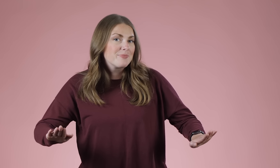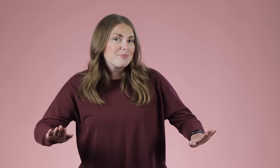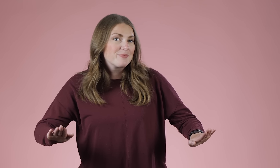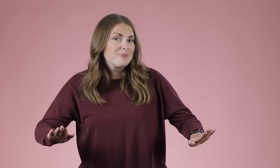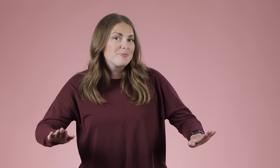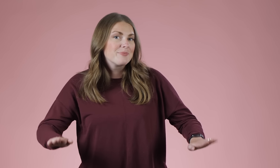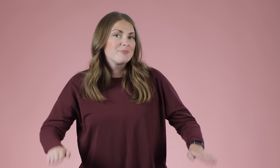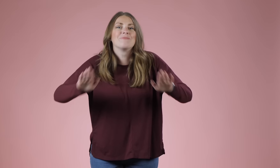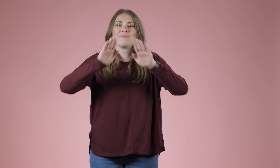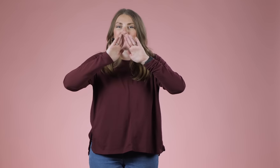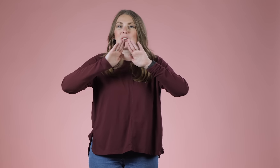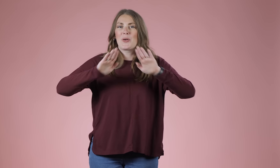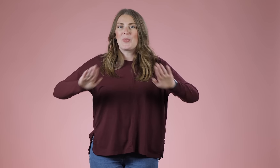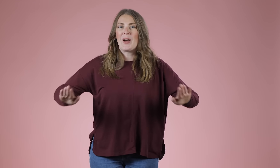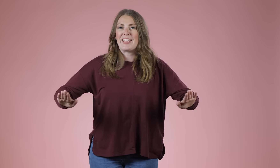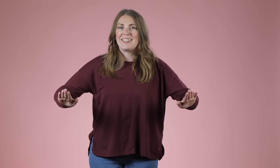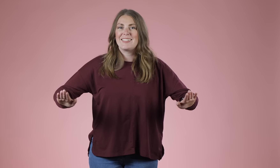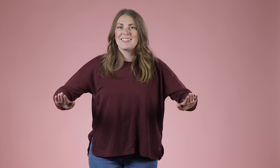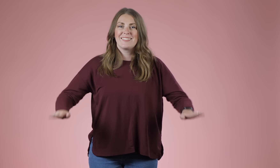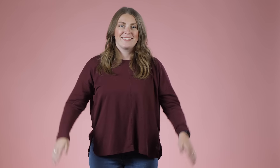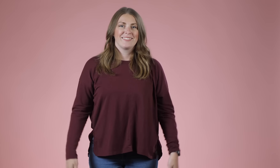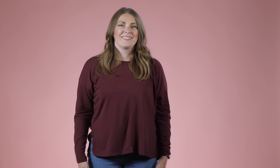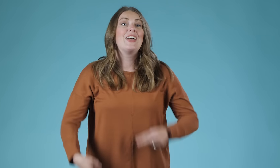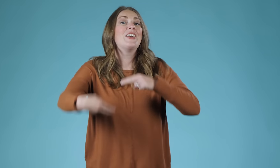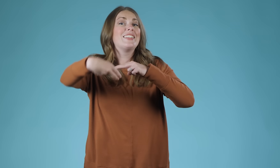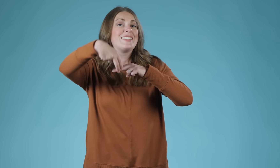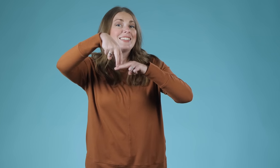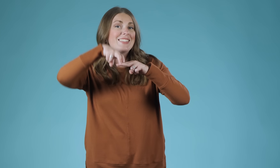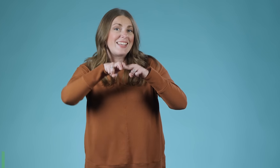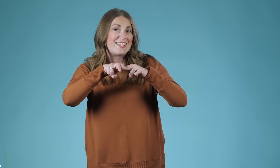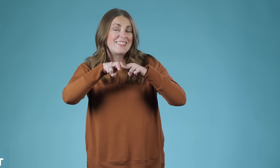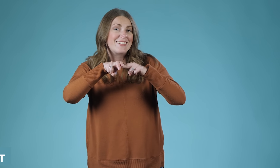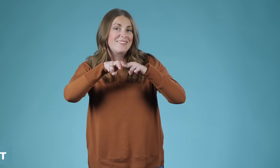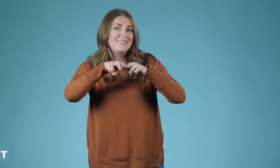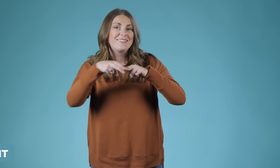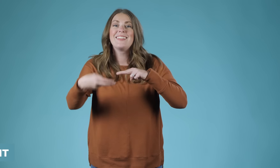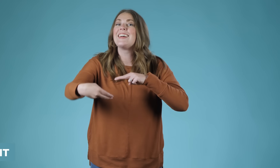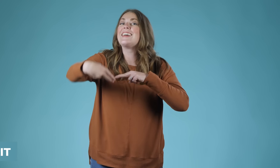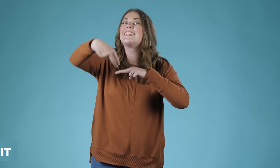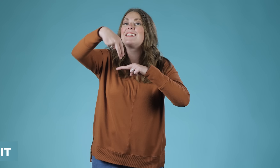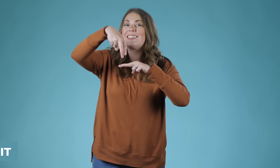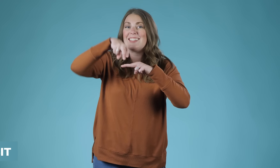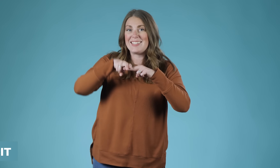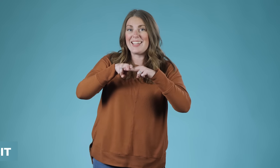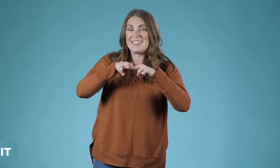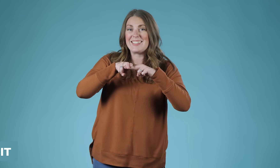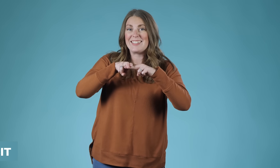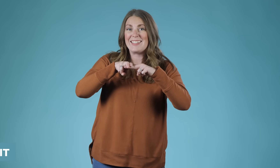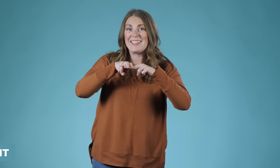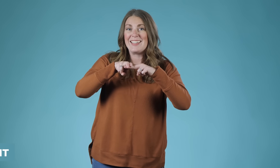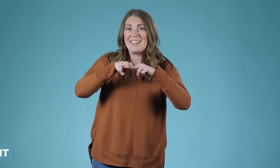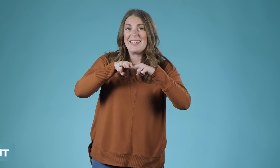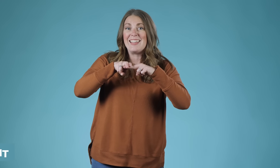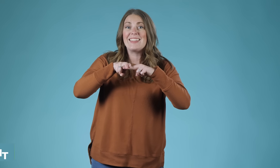Silent. Quiet. To sit.